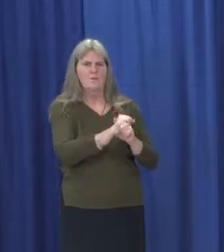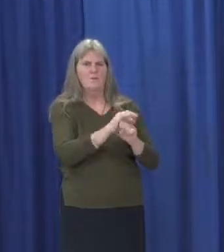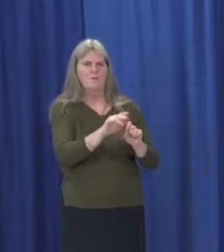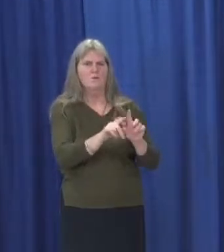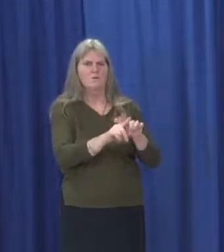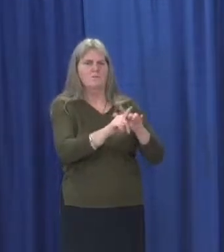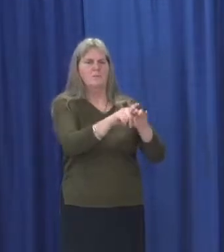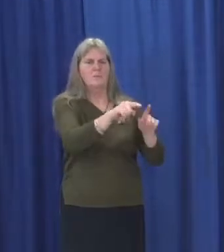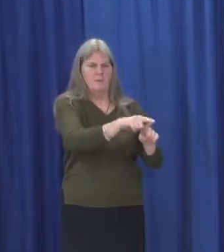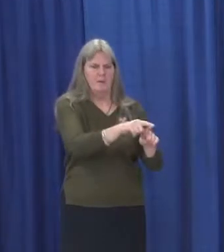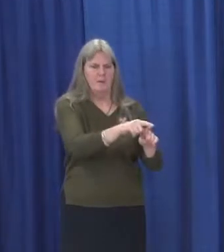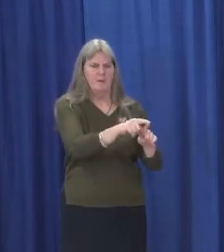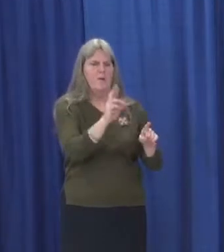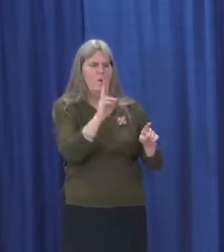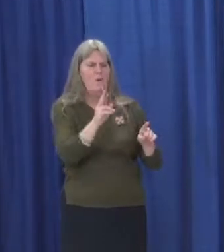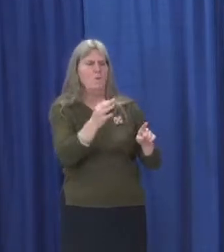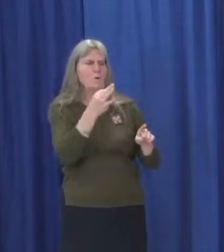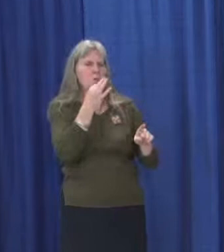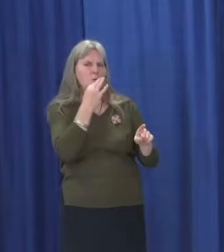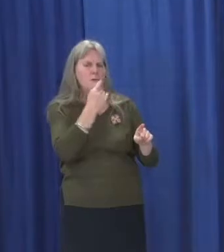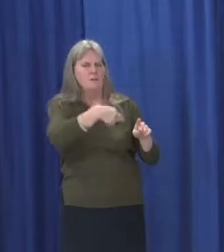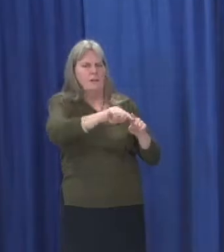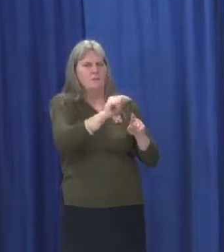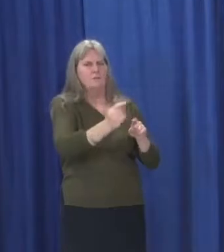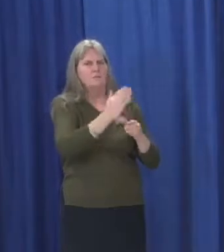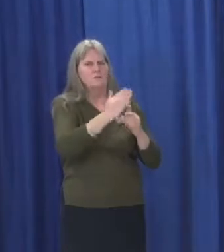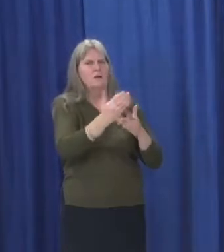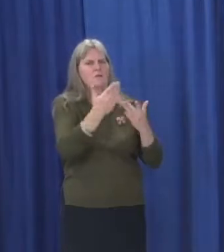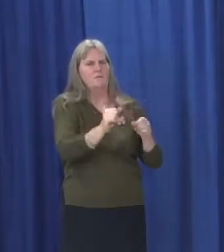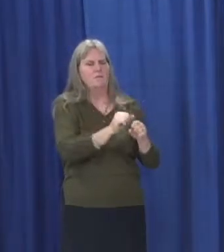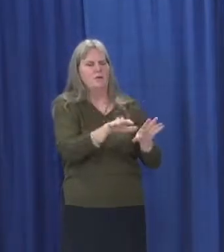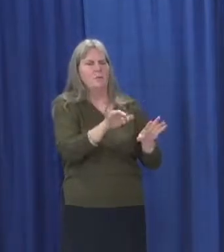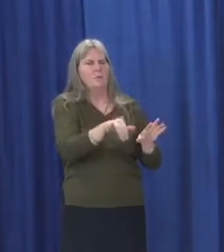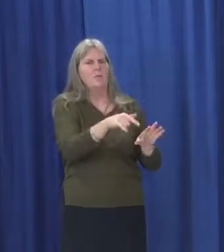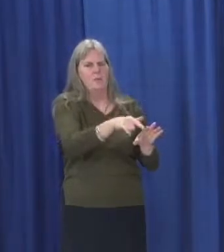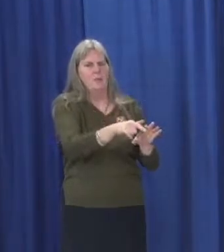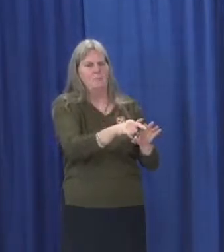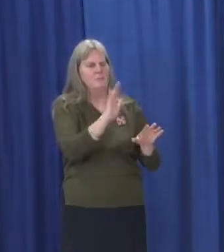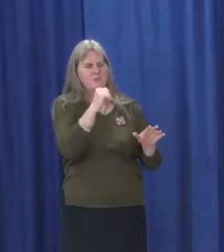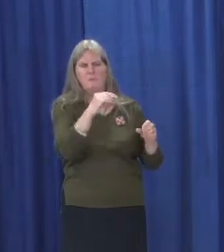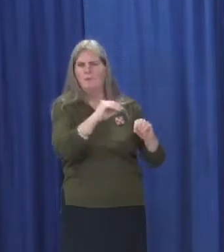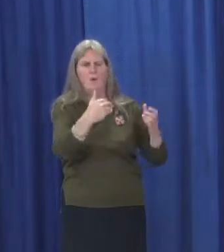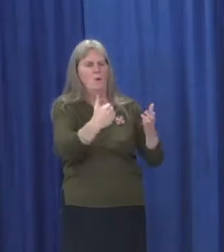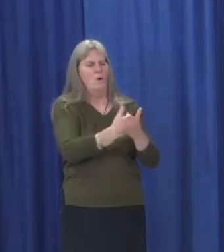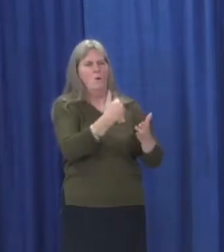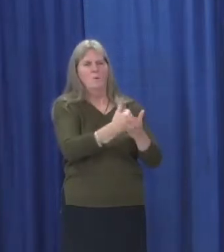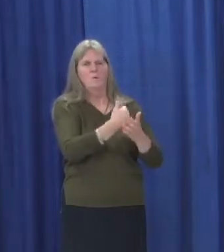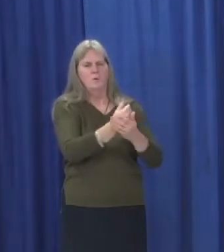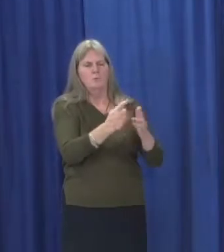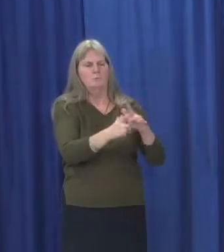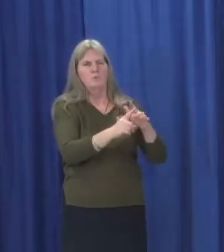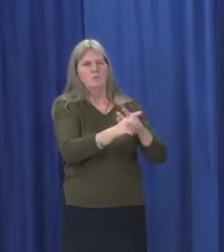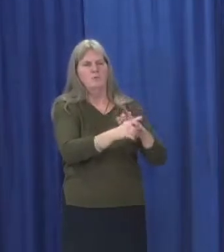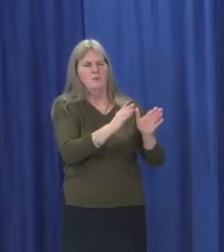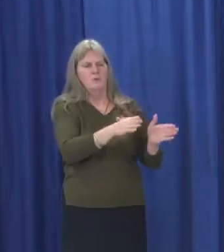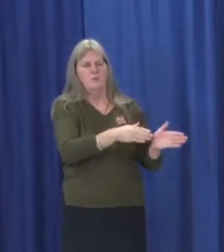outbreak and we expect to declare this over early next week given no new cases for several weeks.